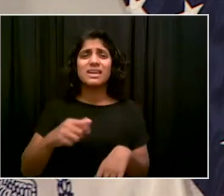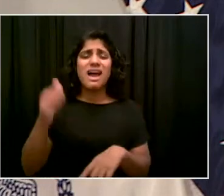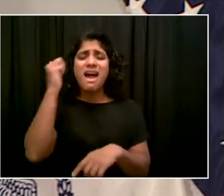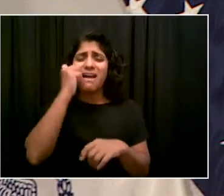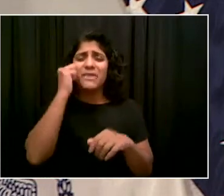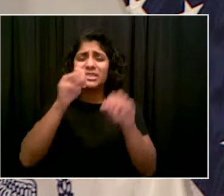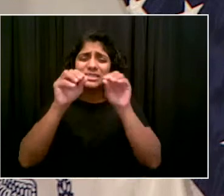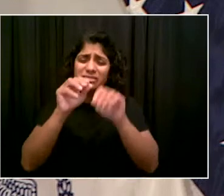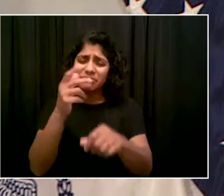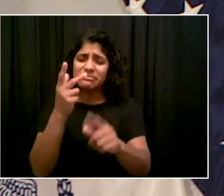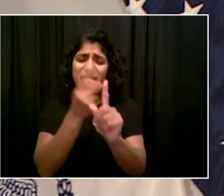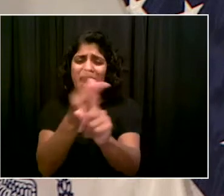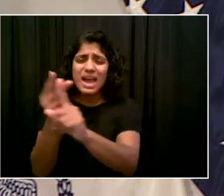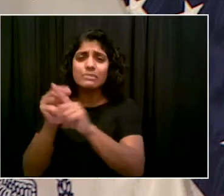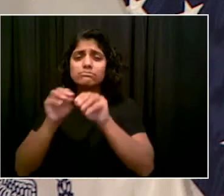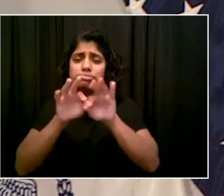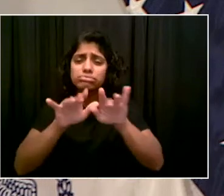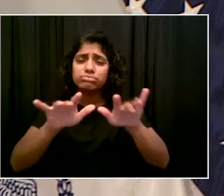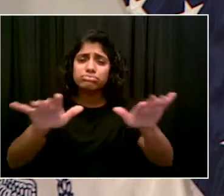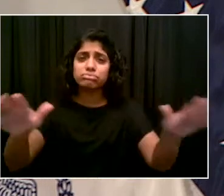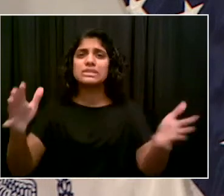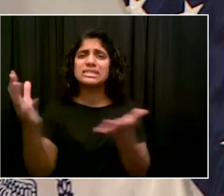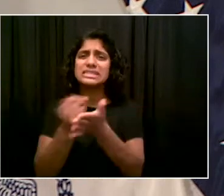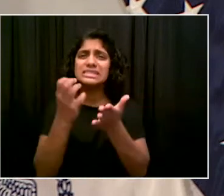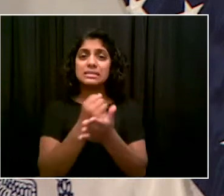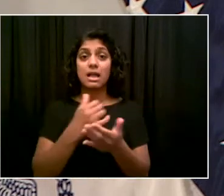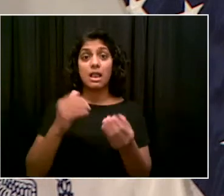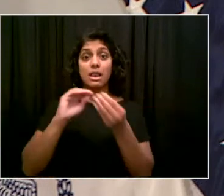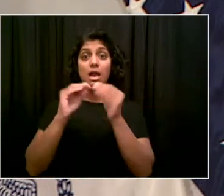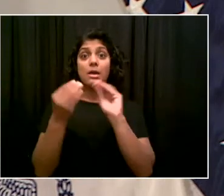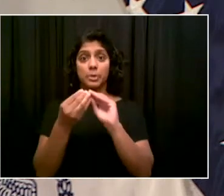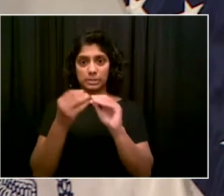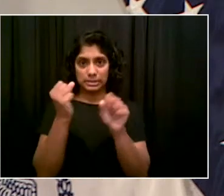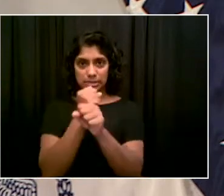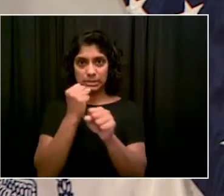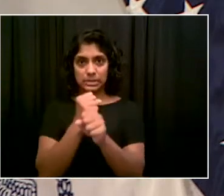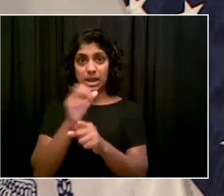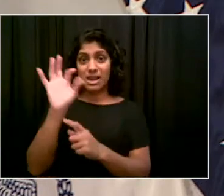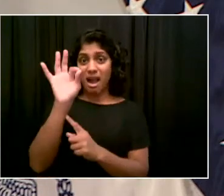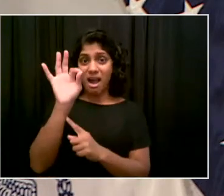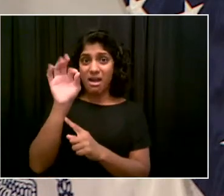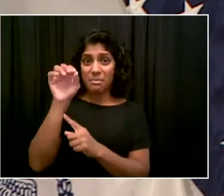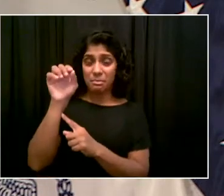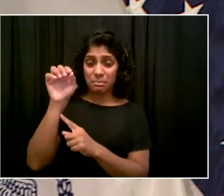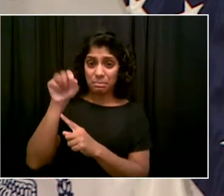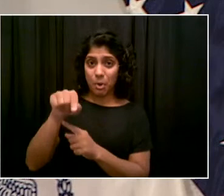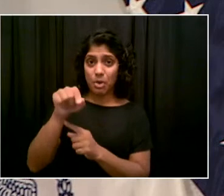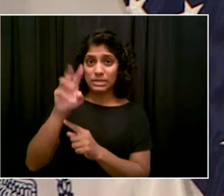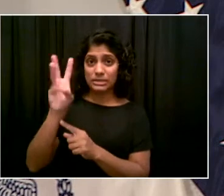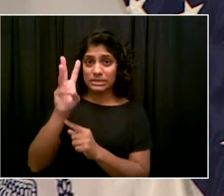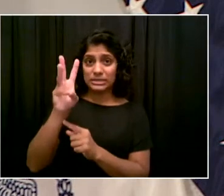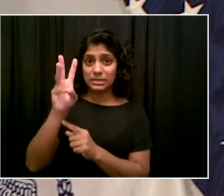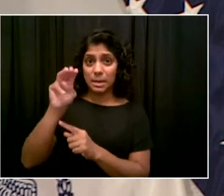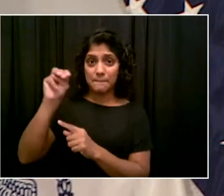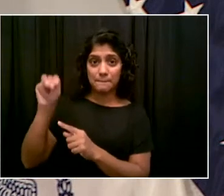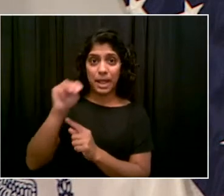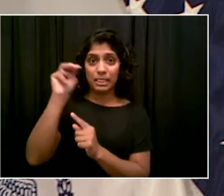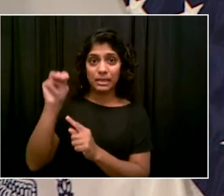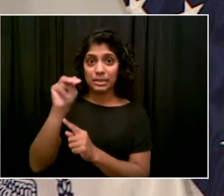AND BECAUSE NEW YORKERS SHOWED UP , NOW WEDDINGS ARE BACK IN SO MANY OTHER